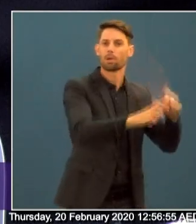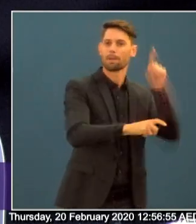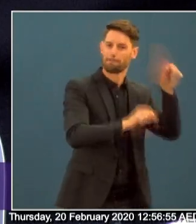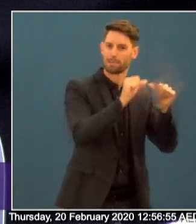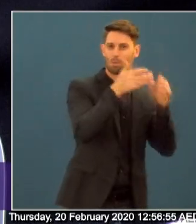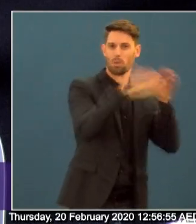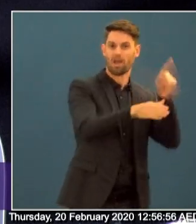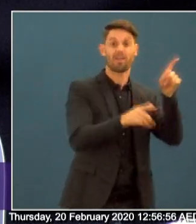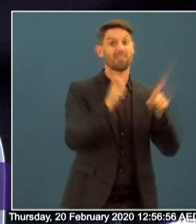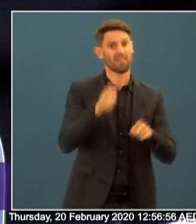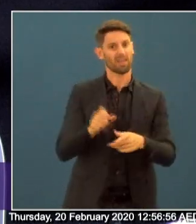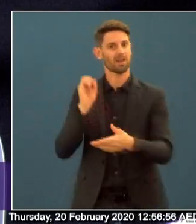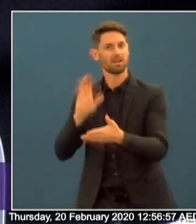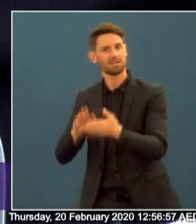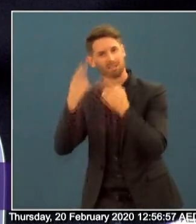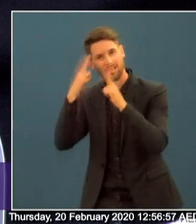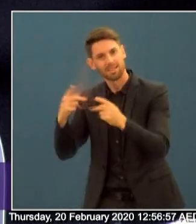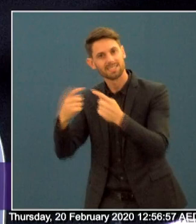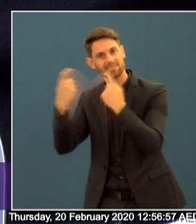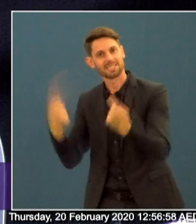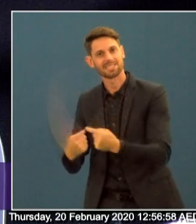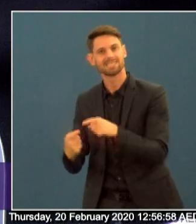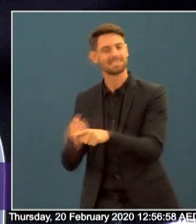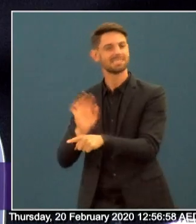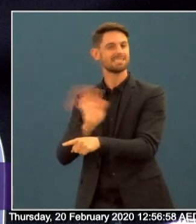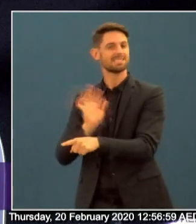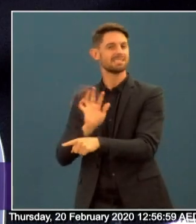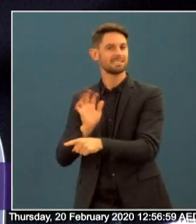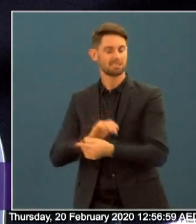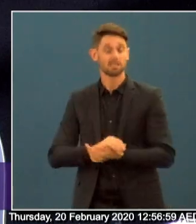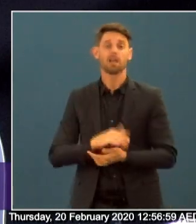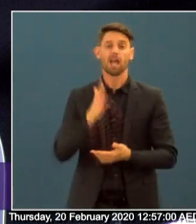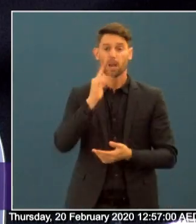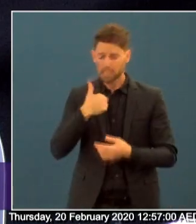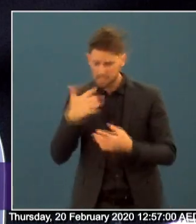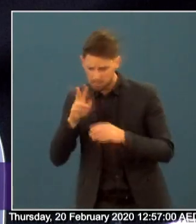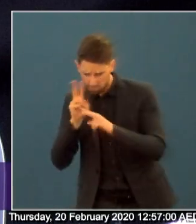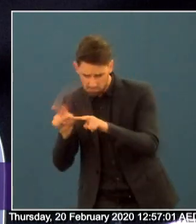And it was revealing of higher numbers of potentially avoidable deaths.